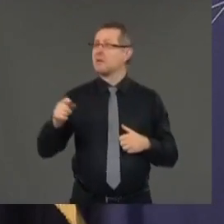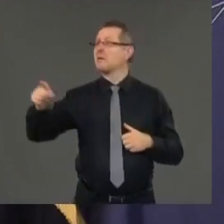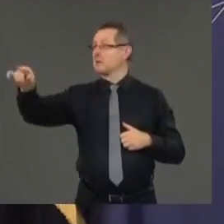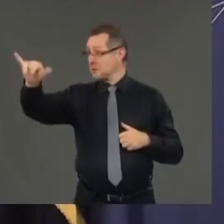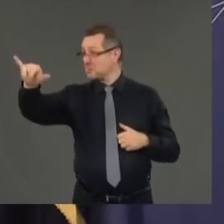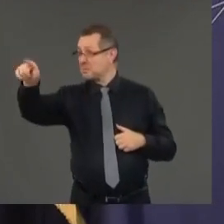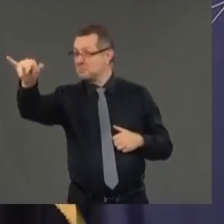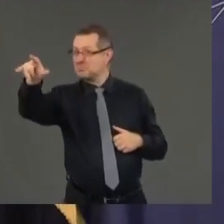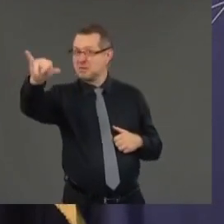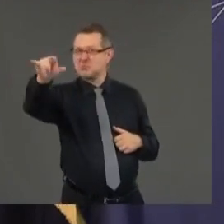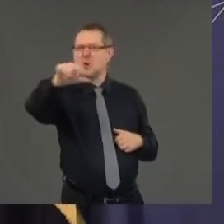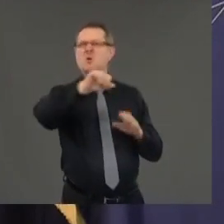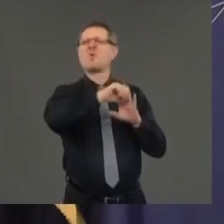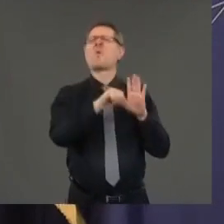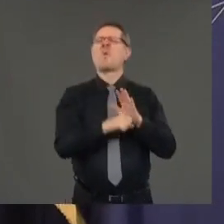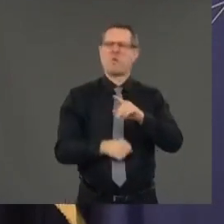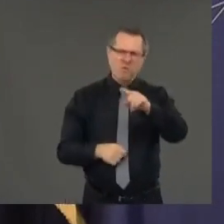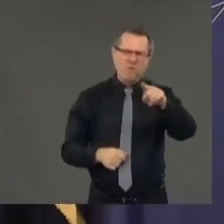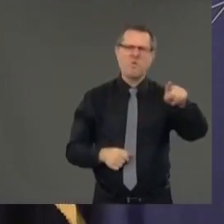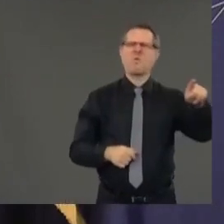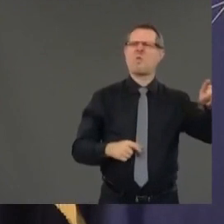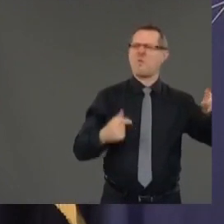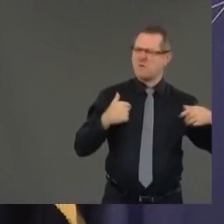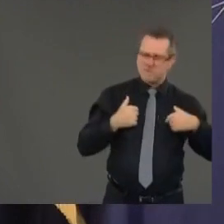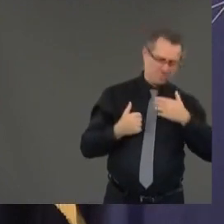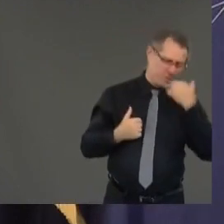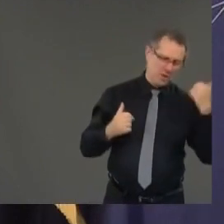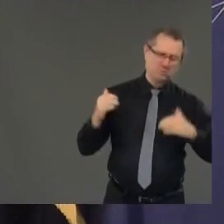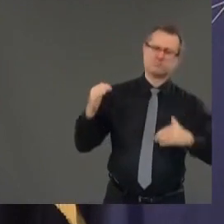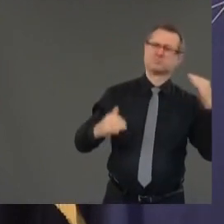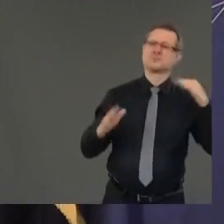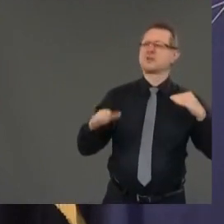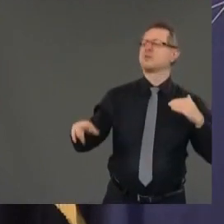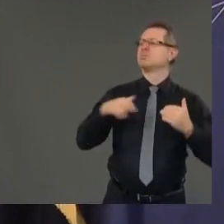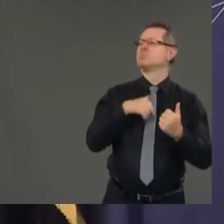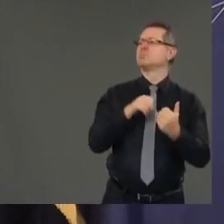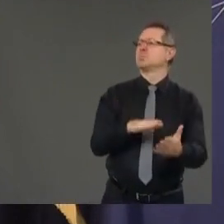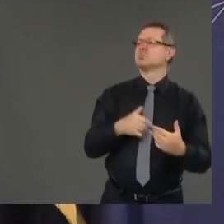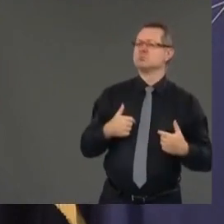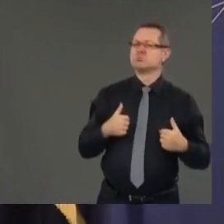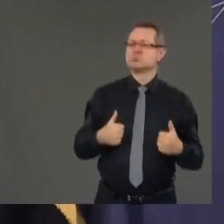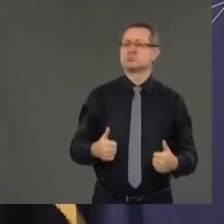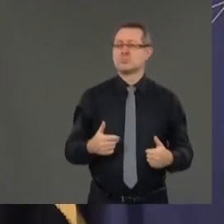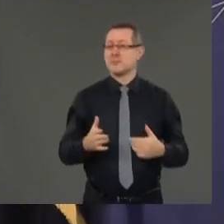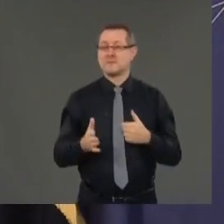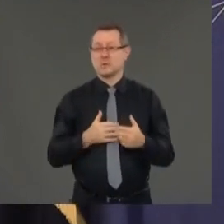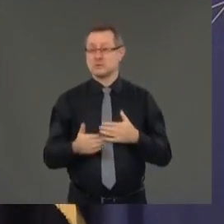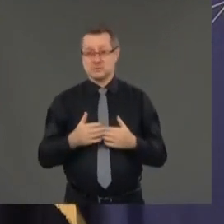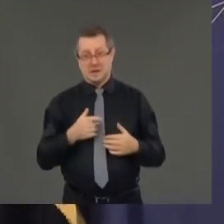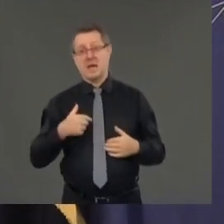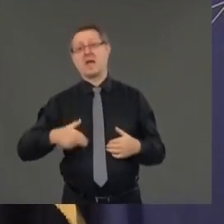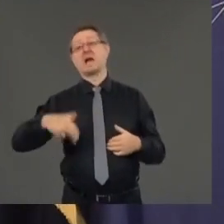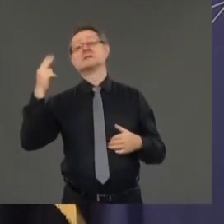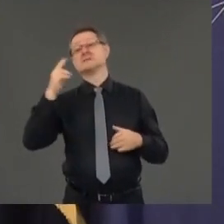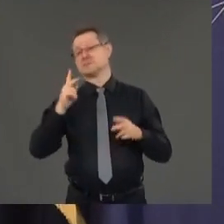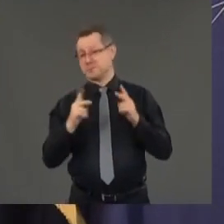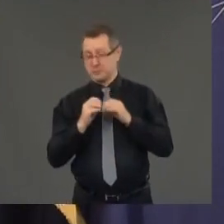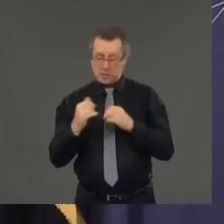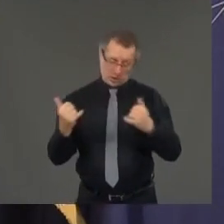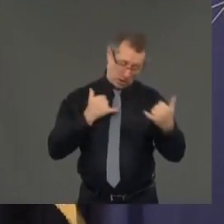HANDLE THIS VERSUS THE OTHER